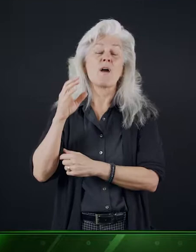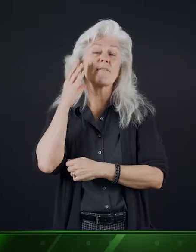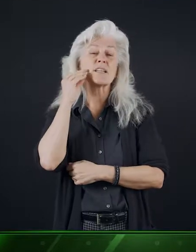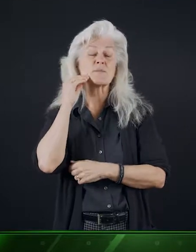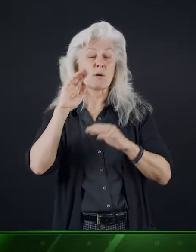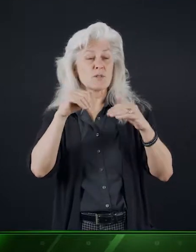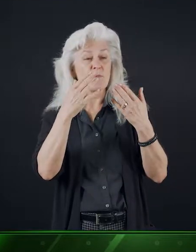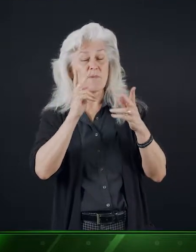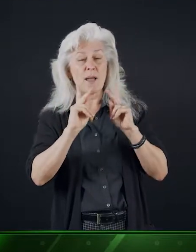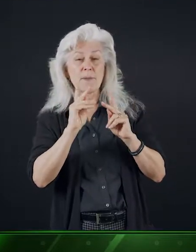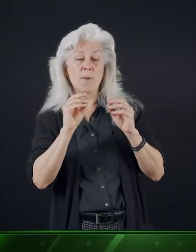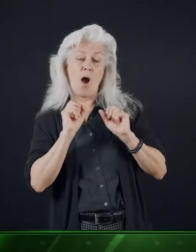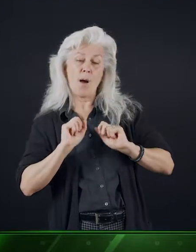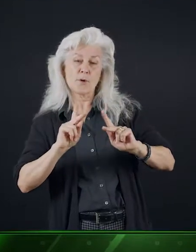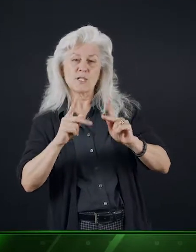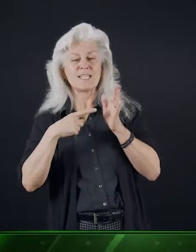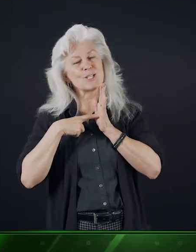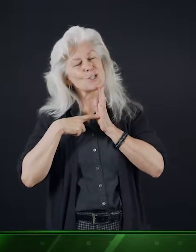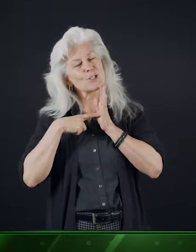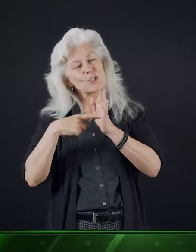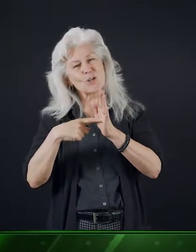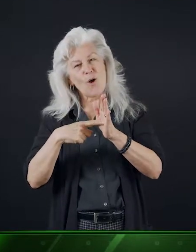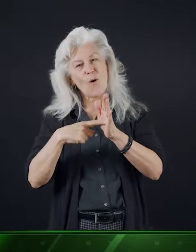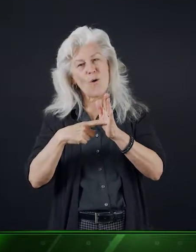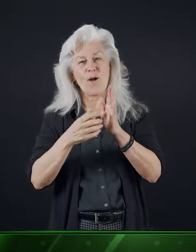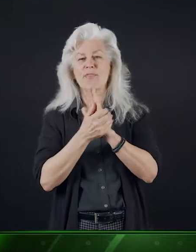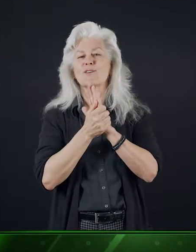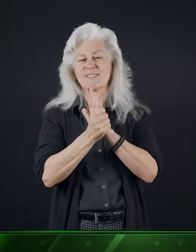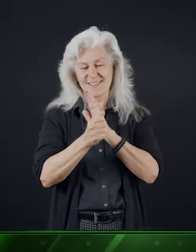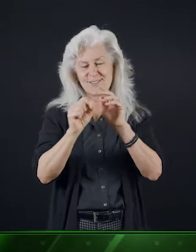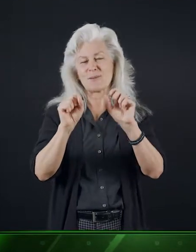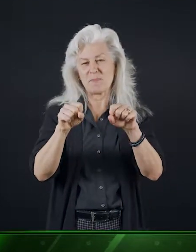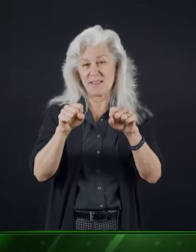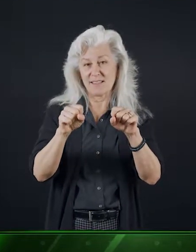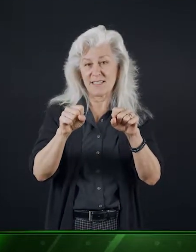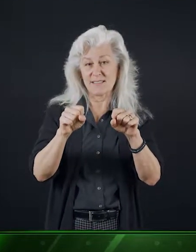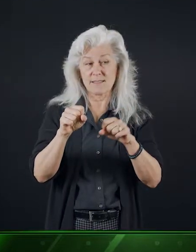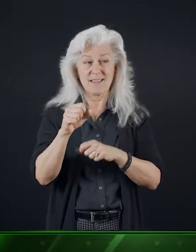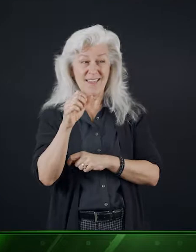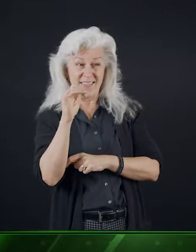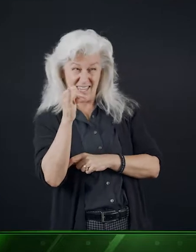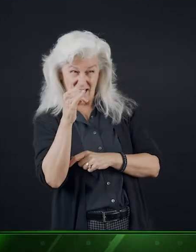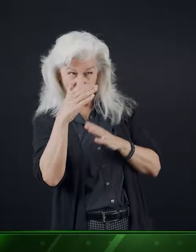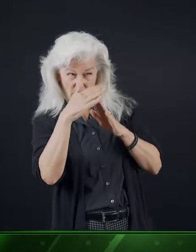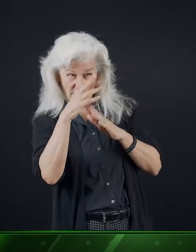provides people an opportunity to show their skills and abilities. Yellow one on the very top right,